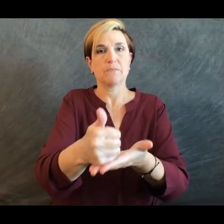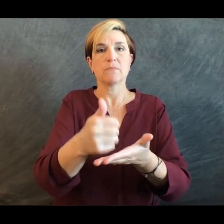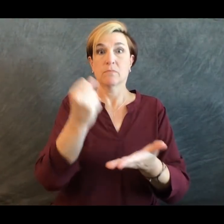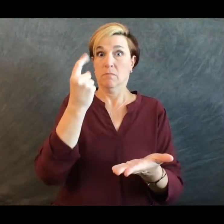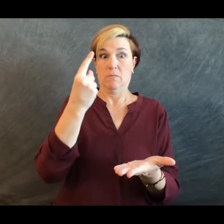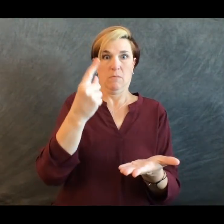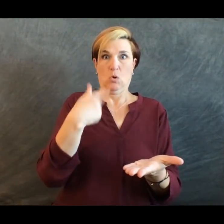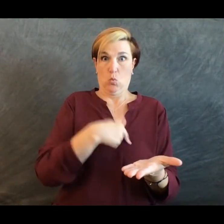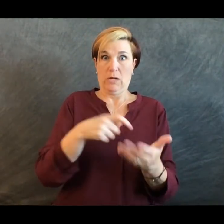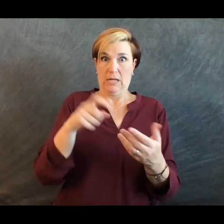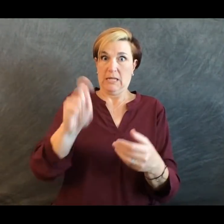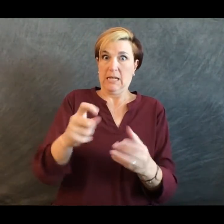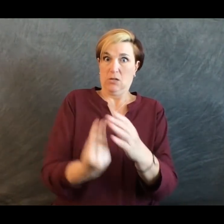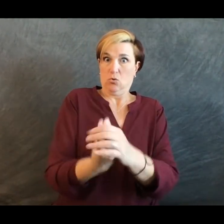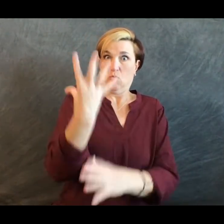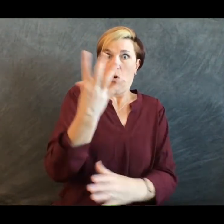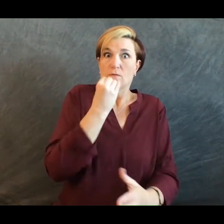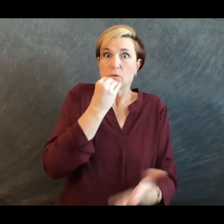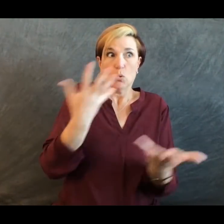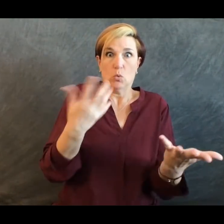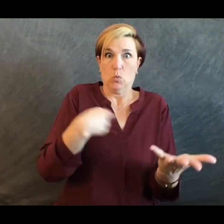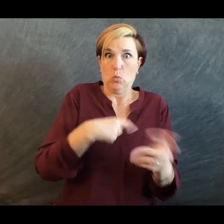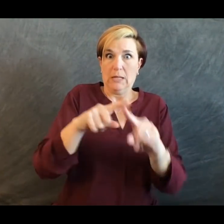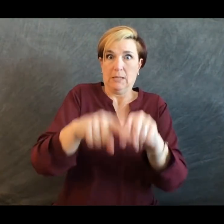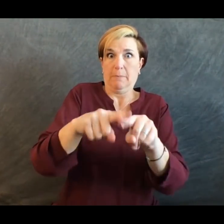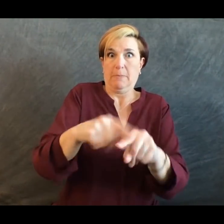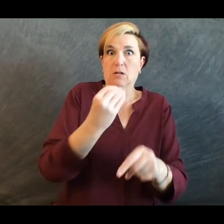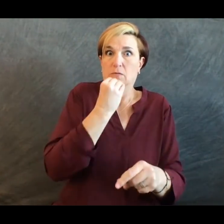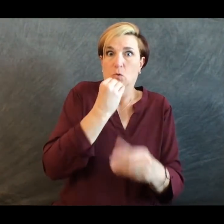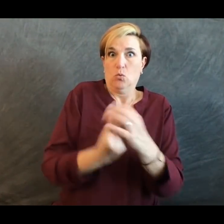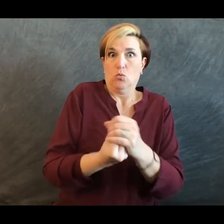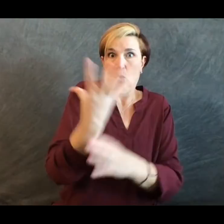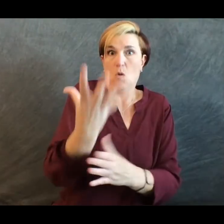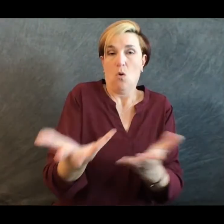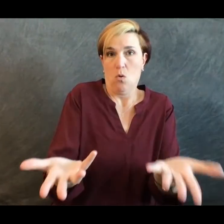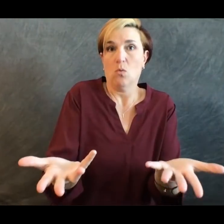right from beginning to end and we're committed to supporting the amazing men